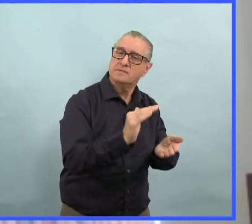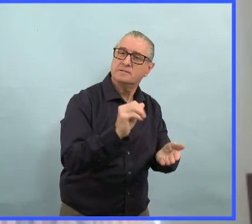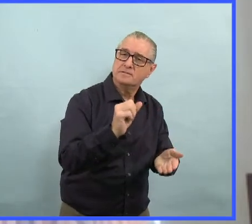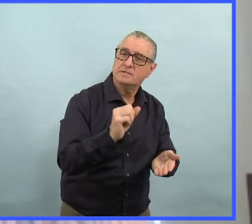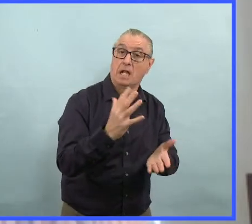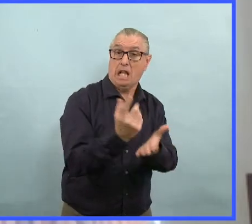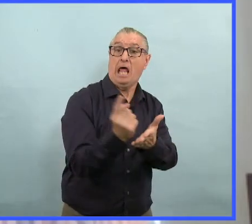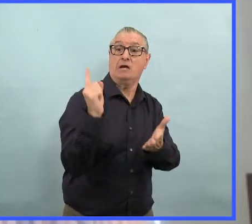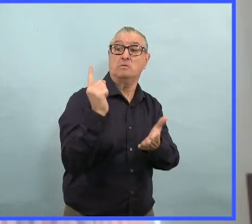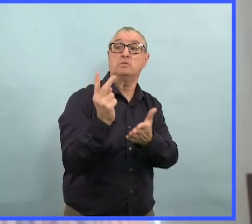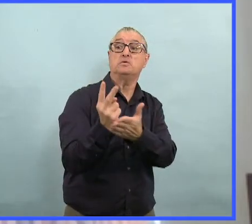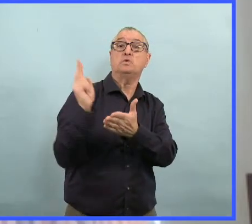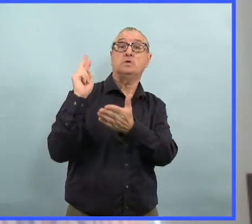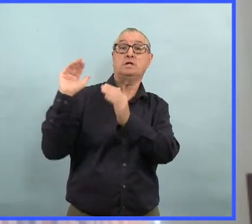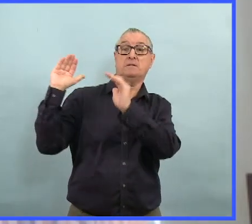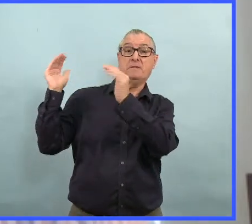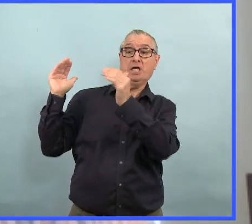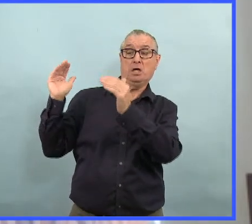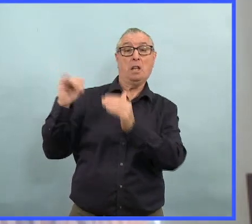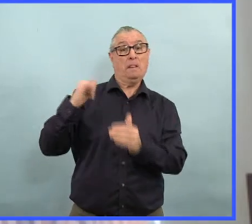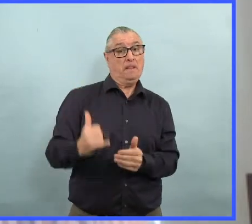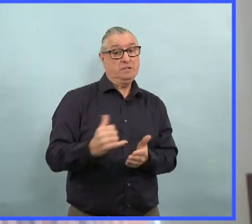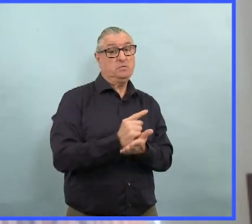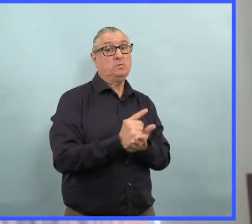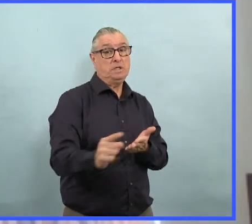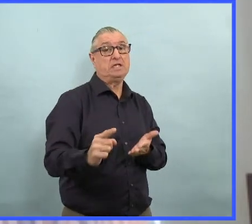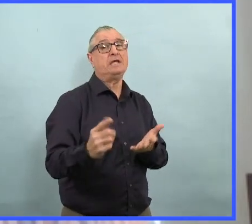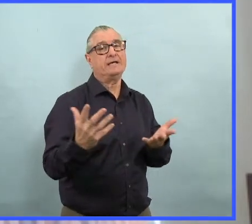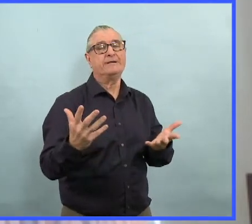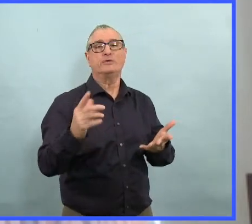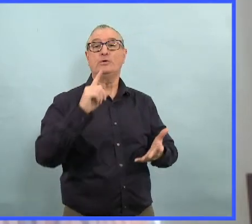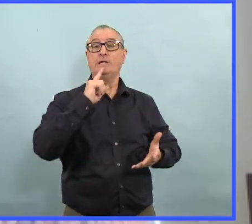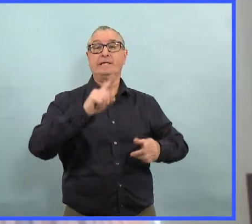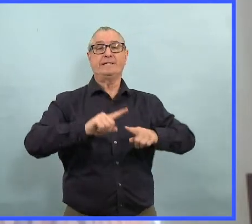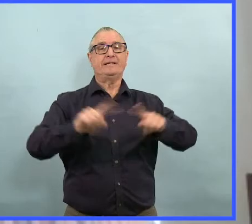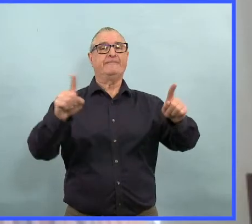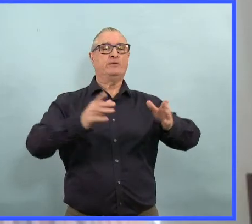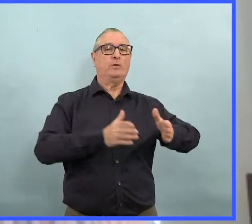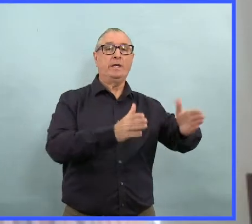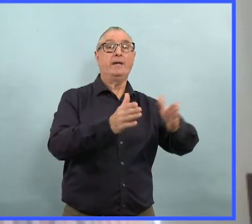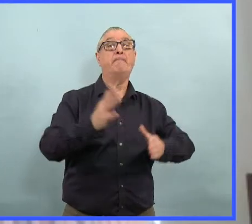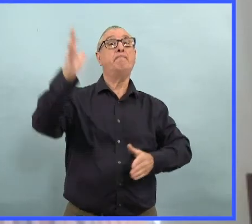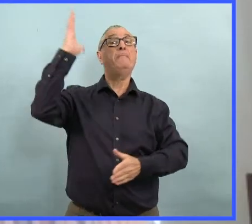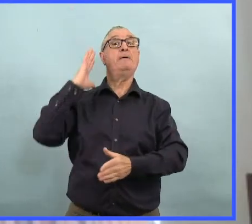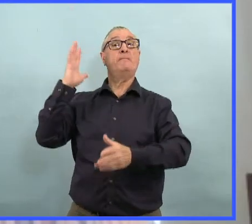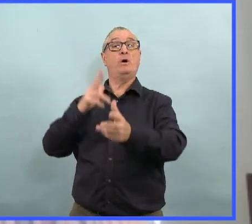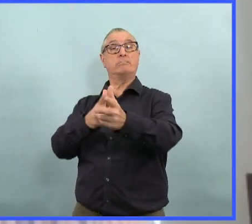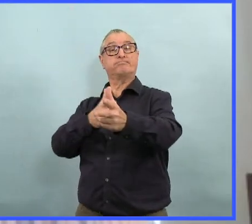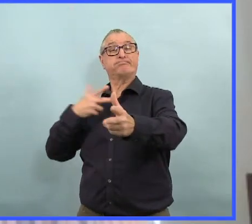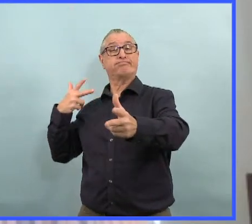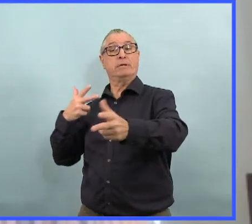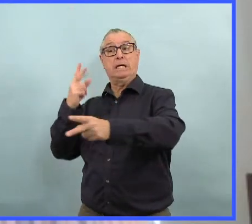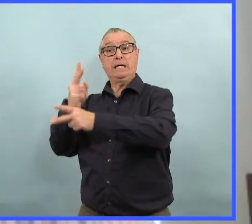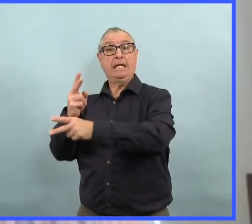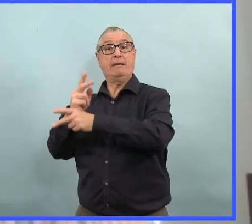context of a changed testing approach uh so looking at other jurisdictions and when that